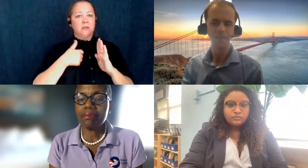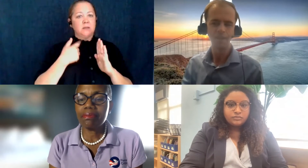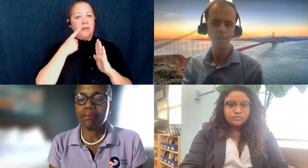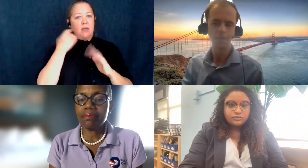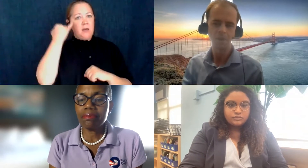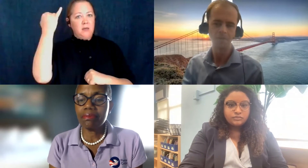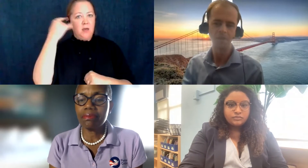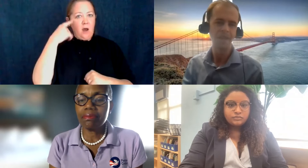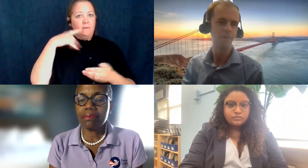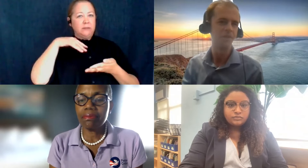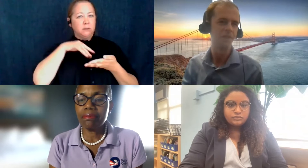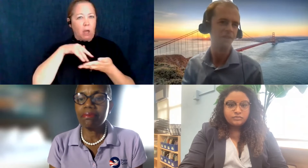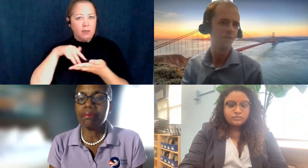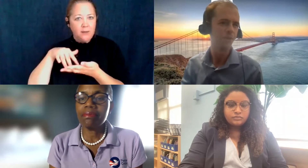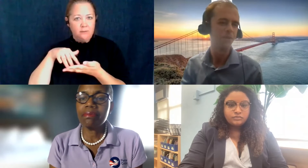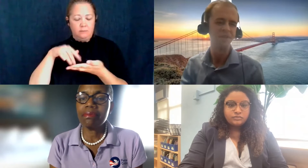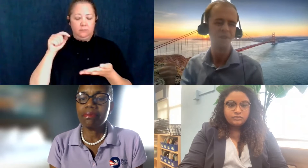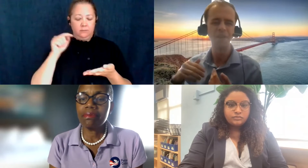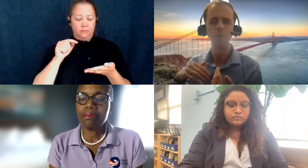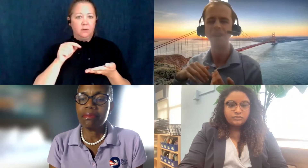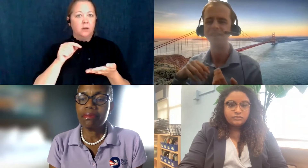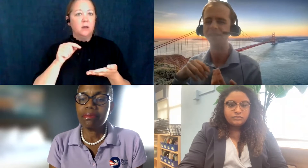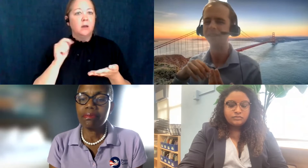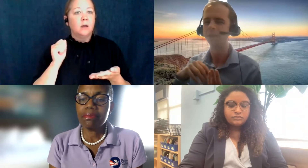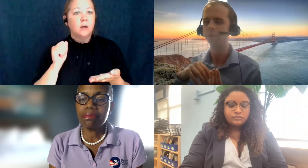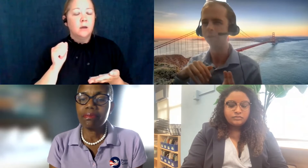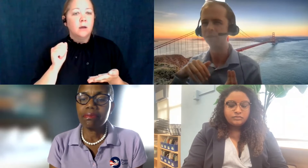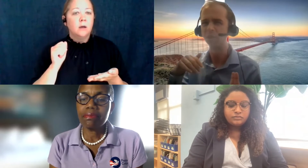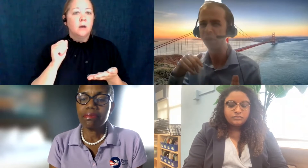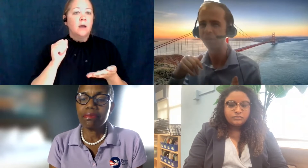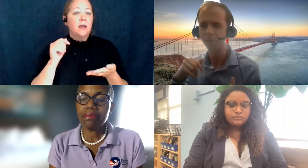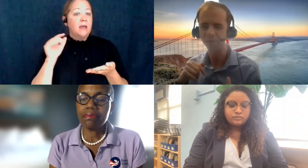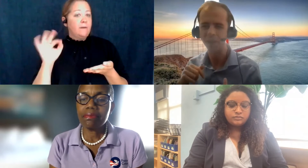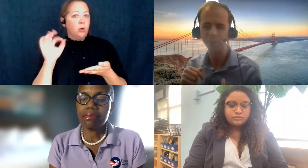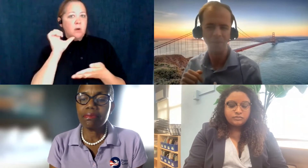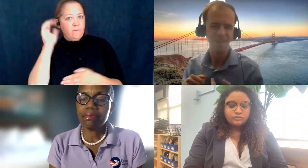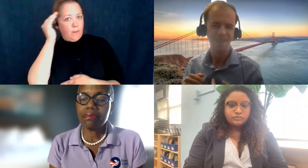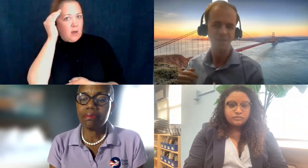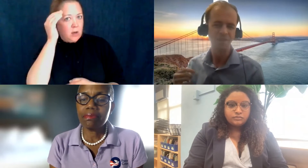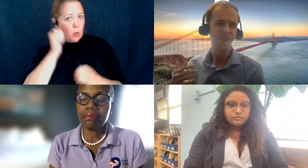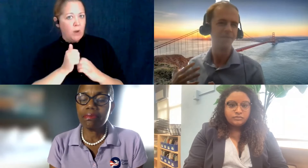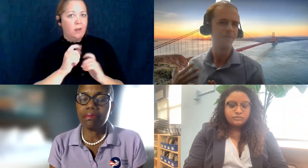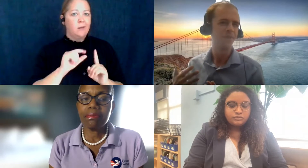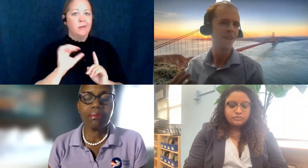I think for the layperson, who isn’t acquainted with ideas like service learning, you could forget